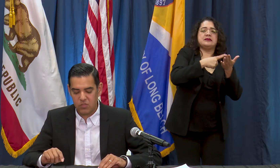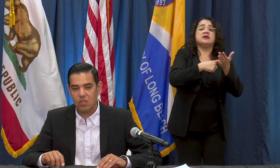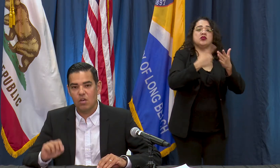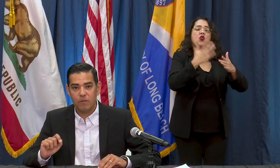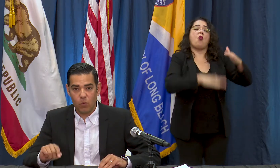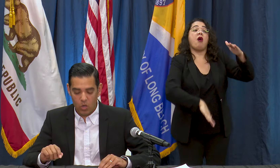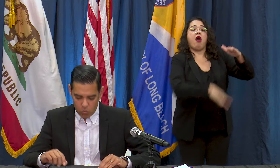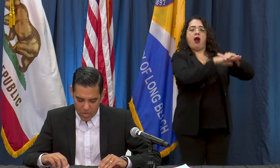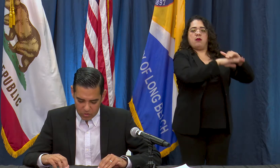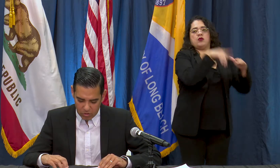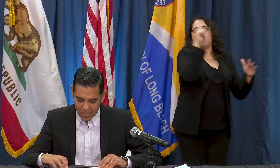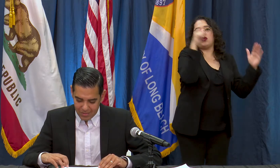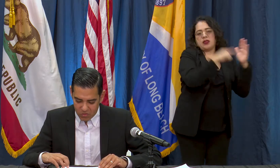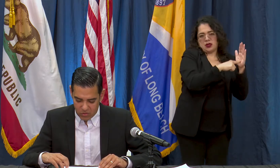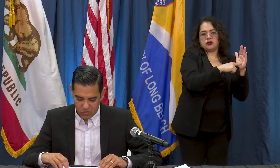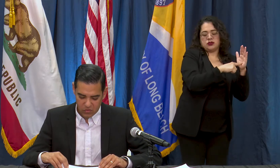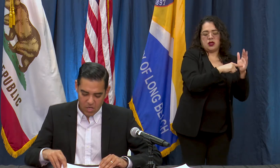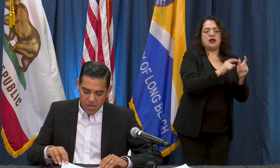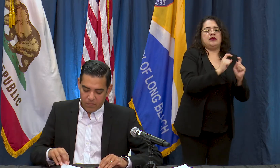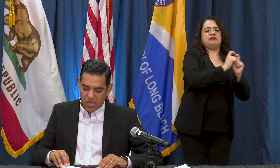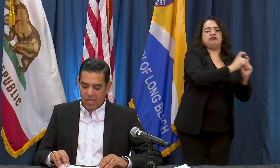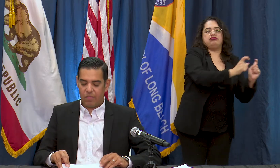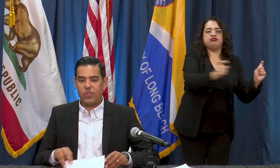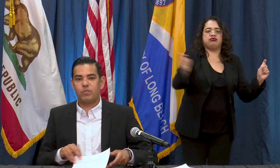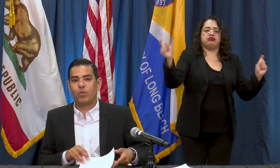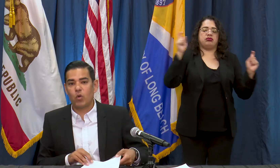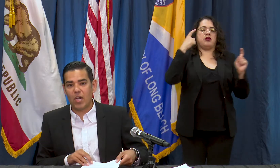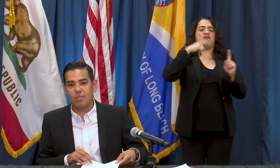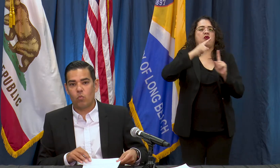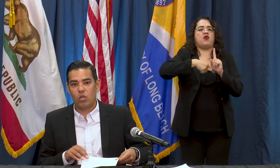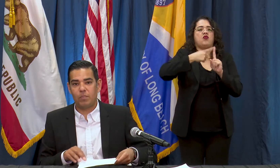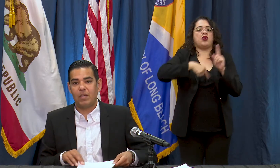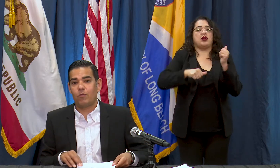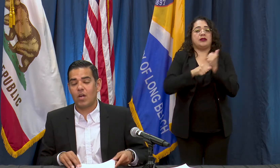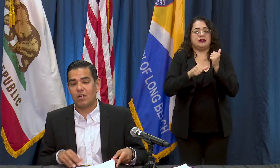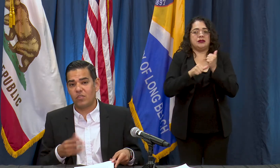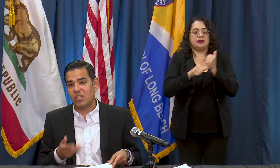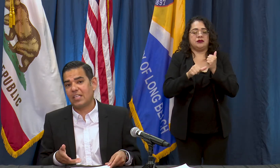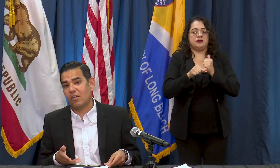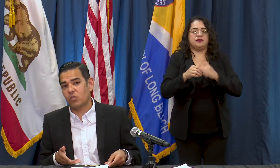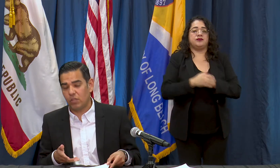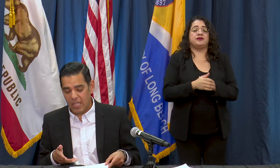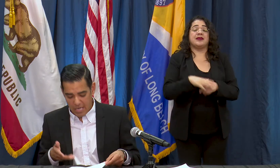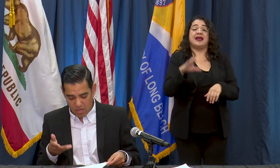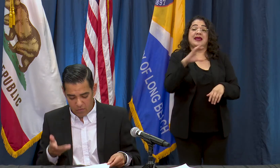for rental assistance. This program will be in front of the City Council in the